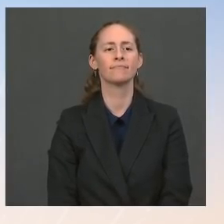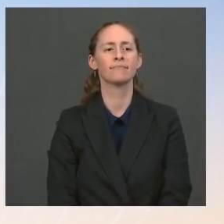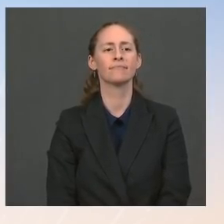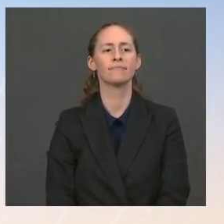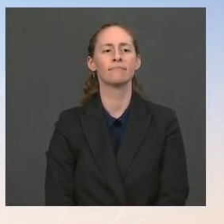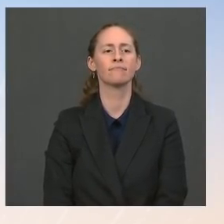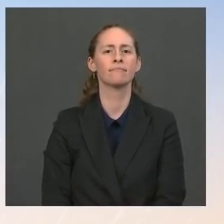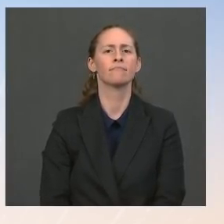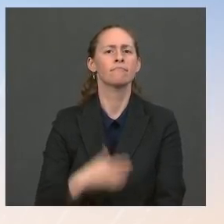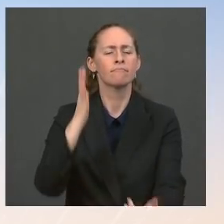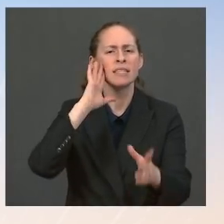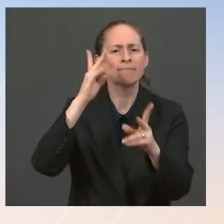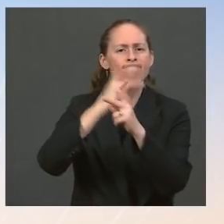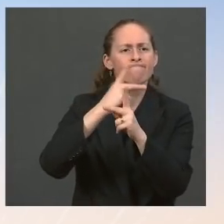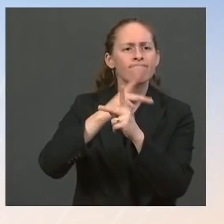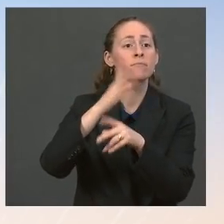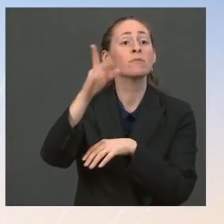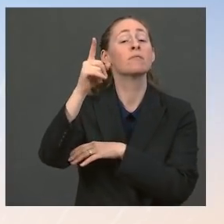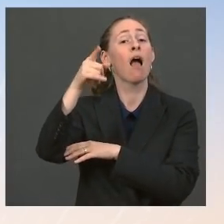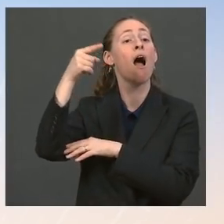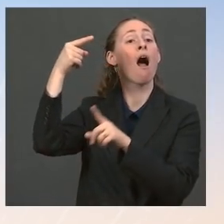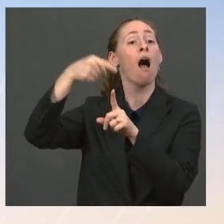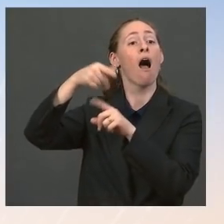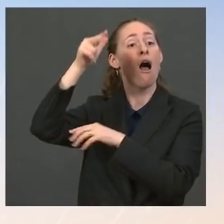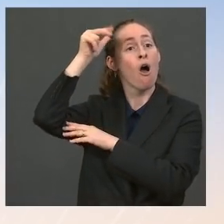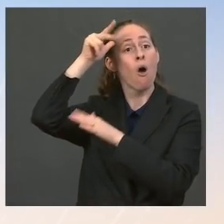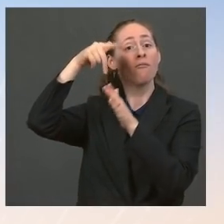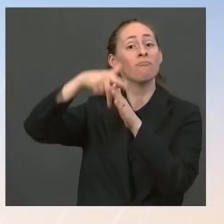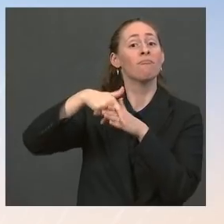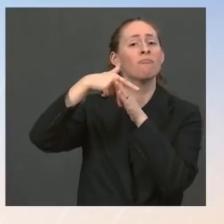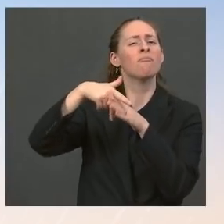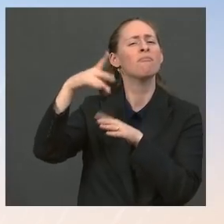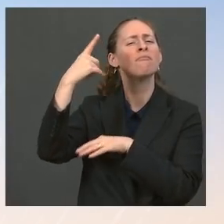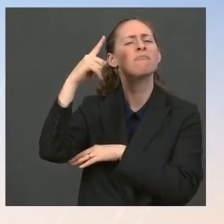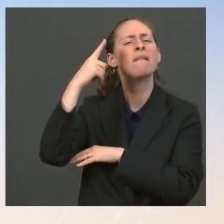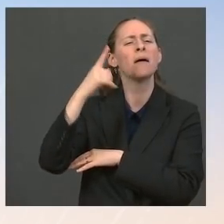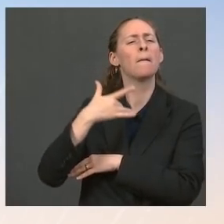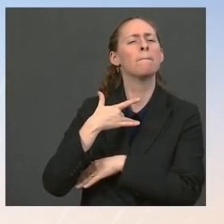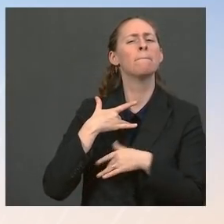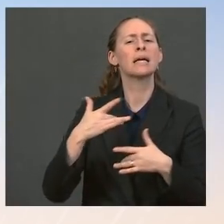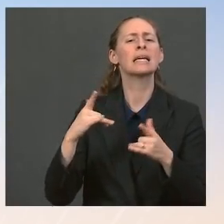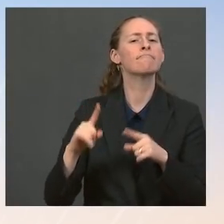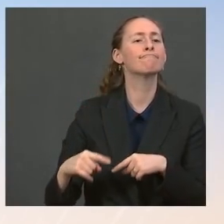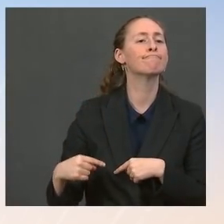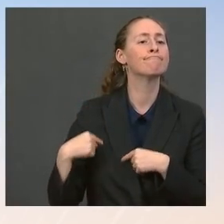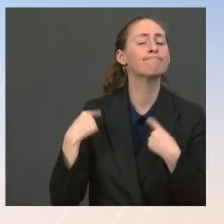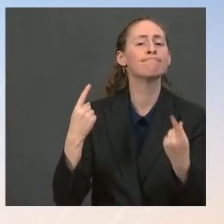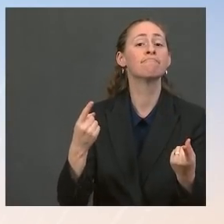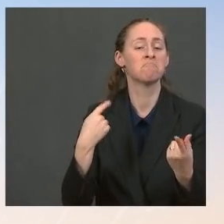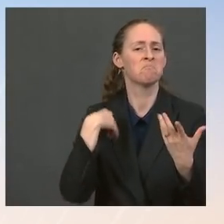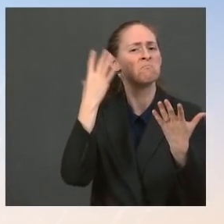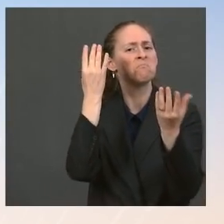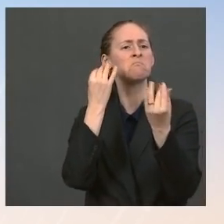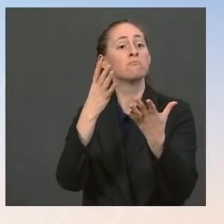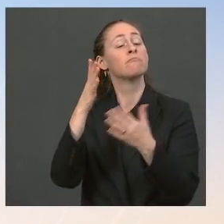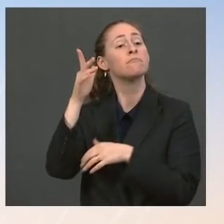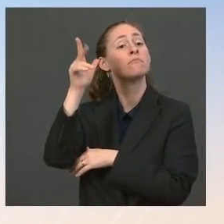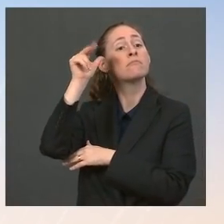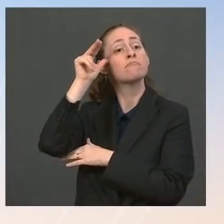What the horse patrol is customarily used to do -- for everyone's benefit -- is -- you know, horses are able to cross terrain